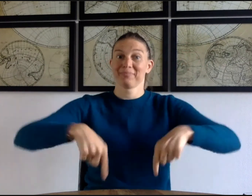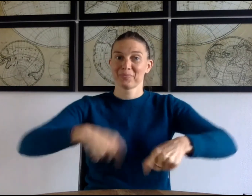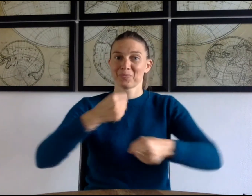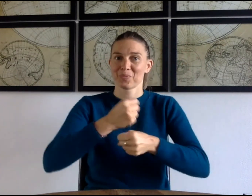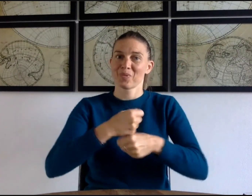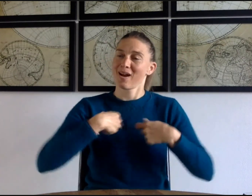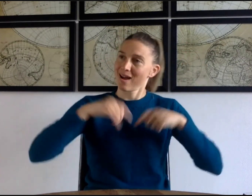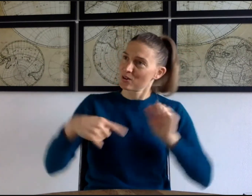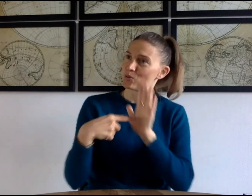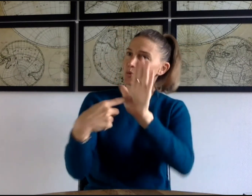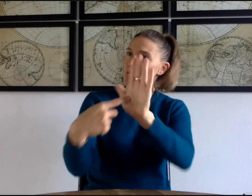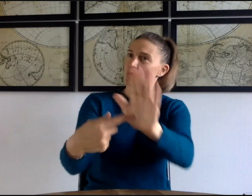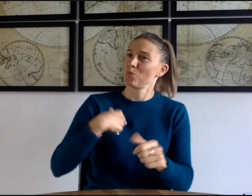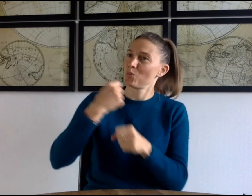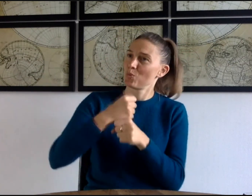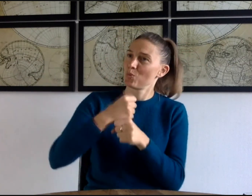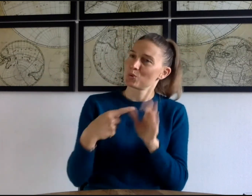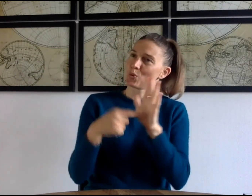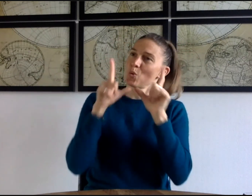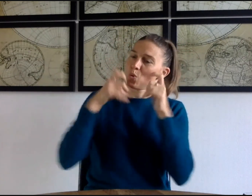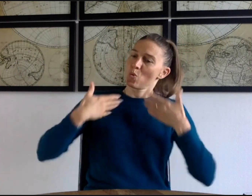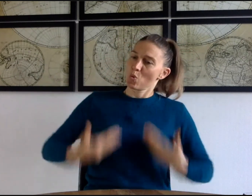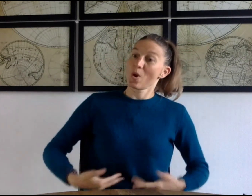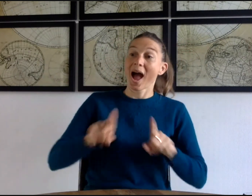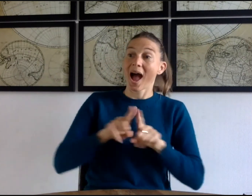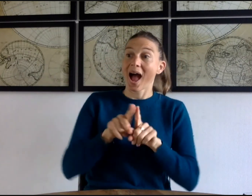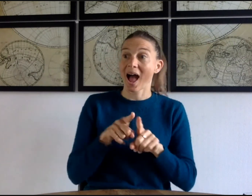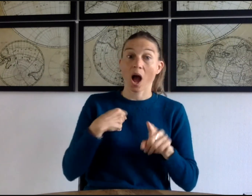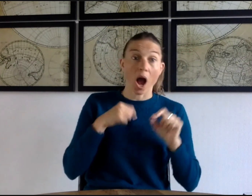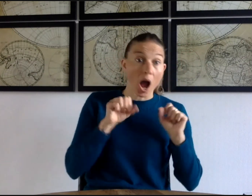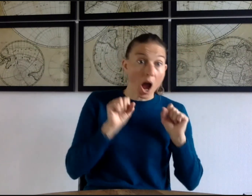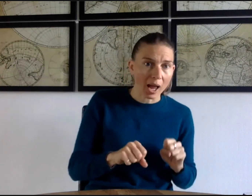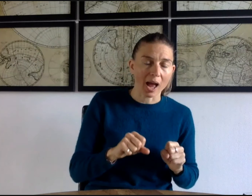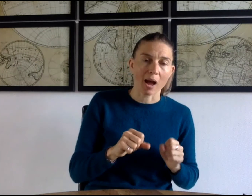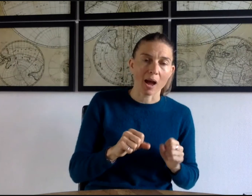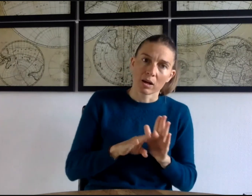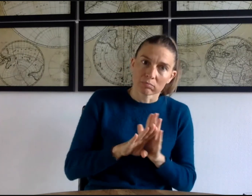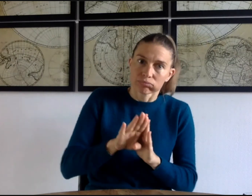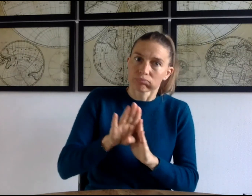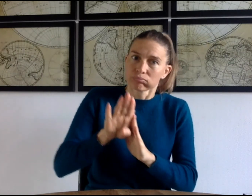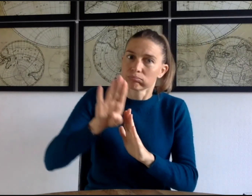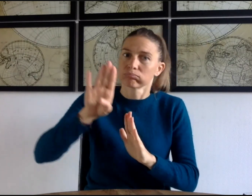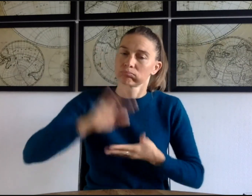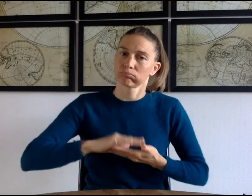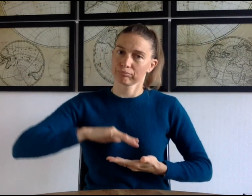and to develop it even more and yeah, get further.